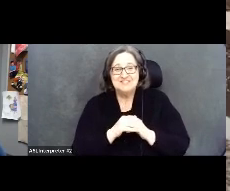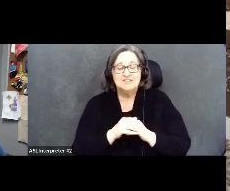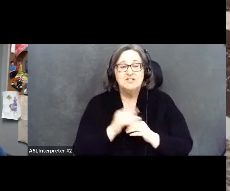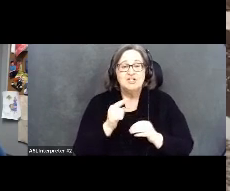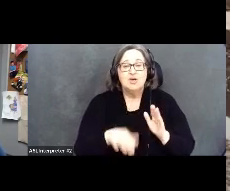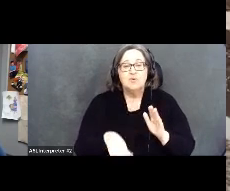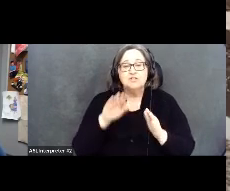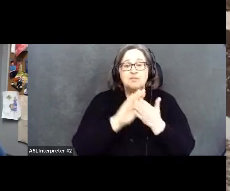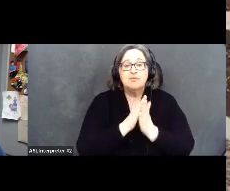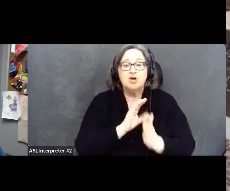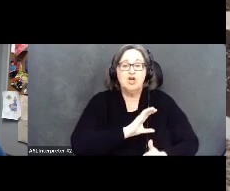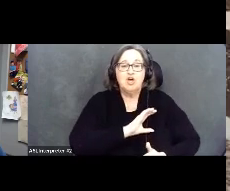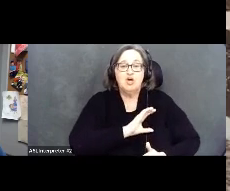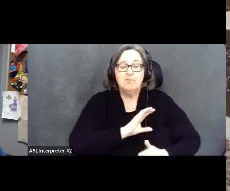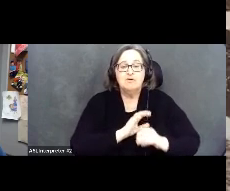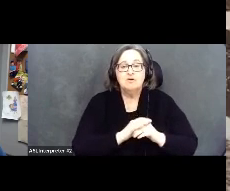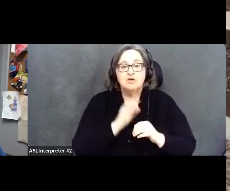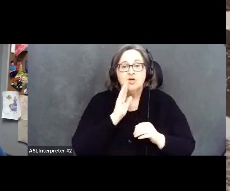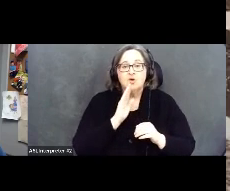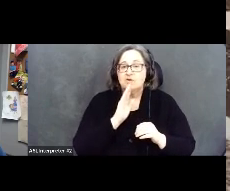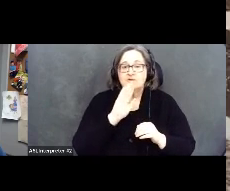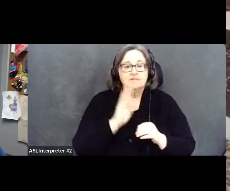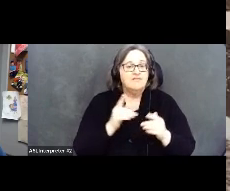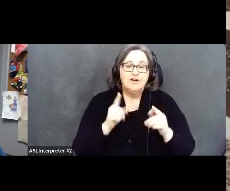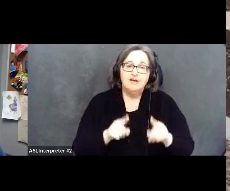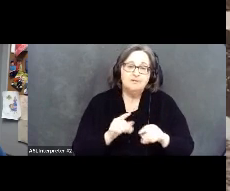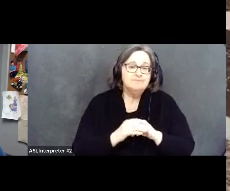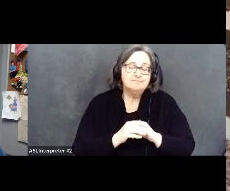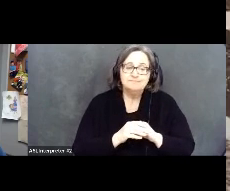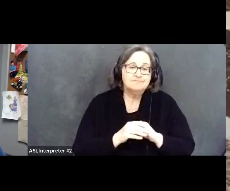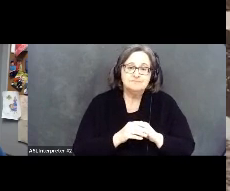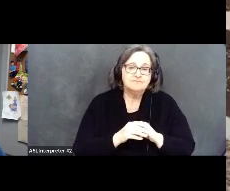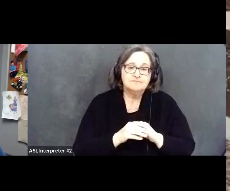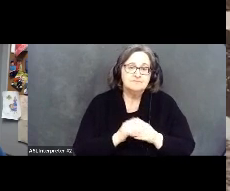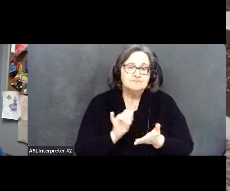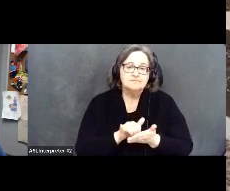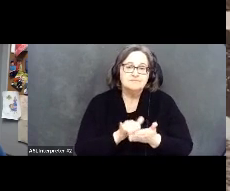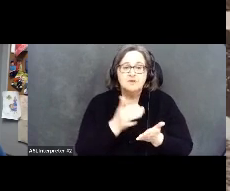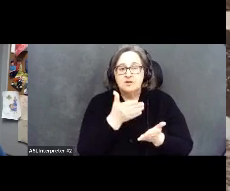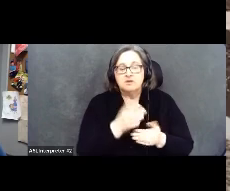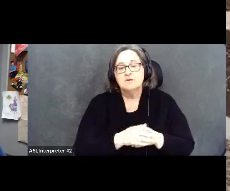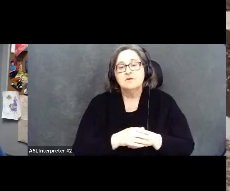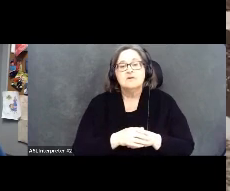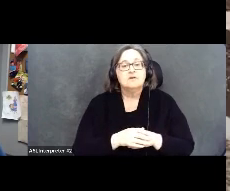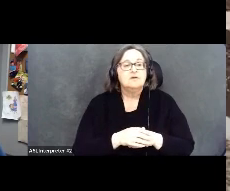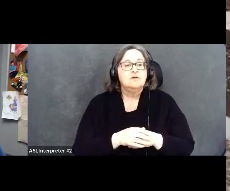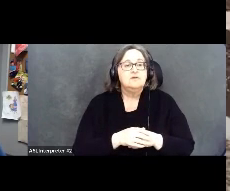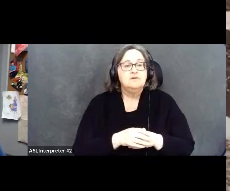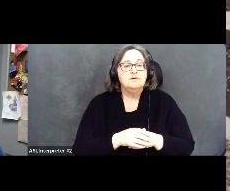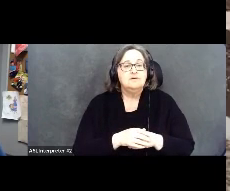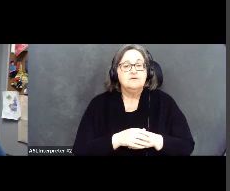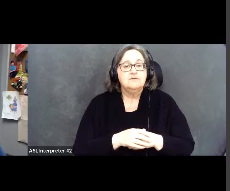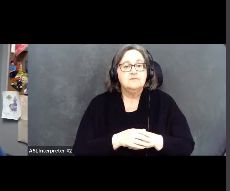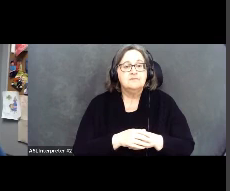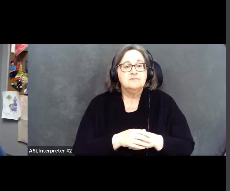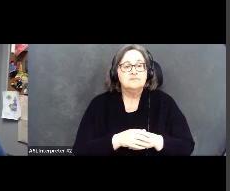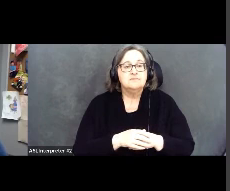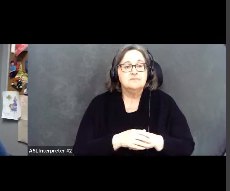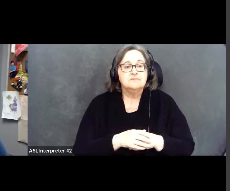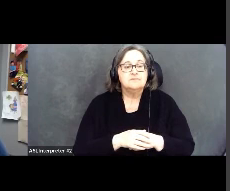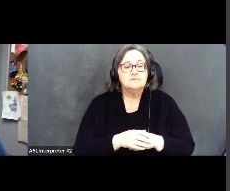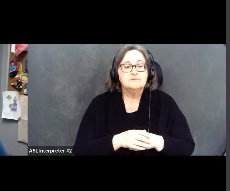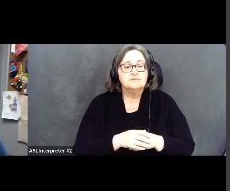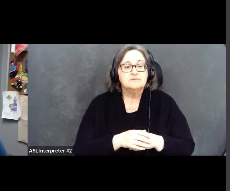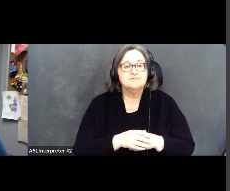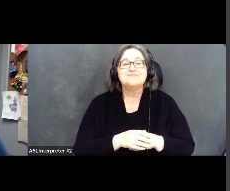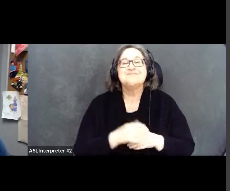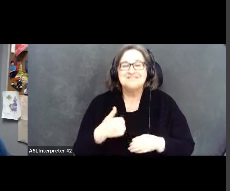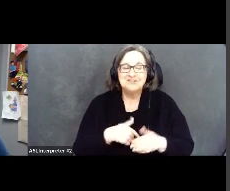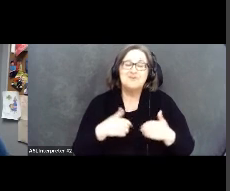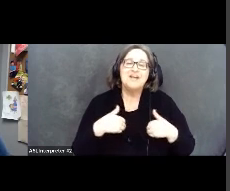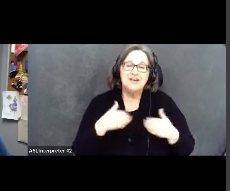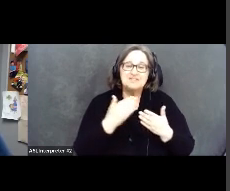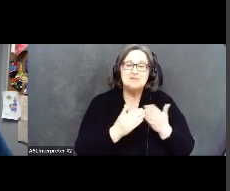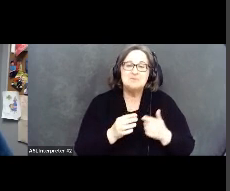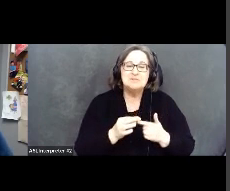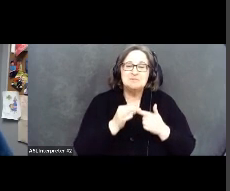to be a cop. It will never happen. There he is. Next slide. We do have some special moments. On